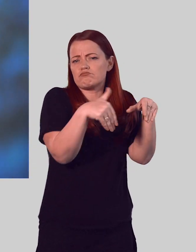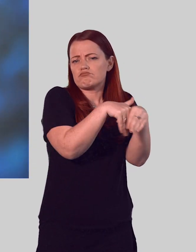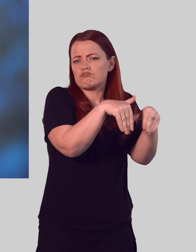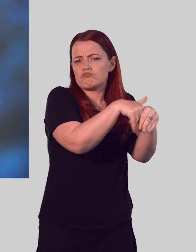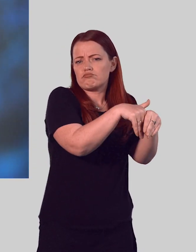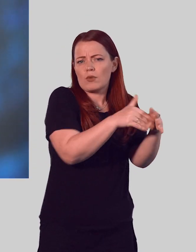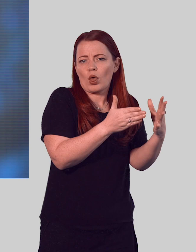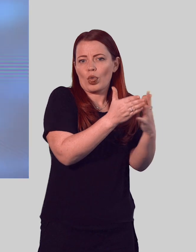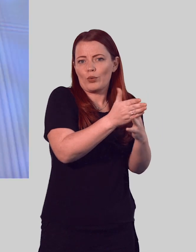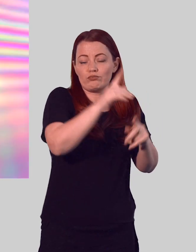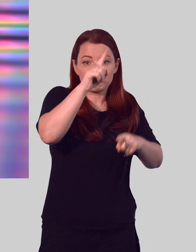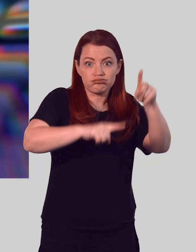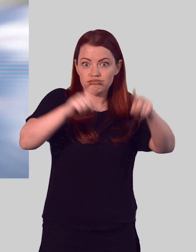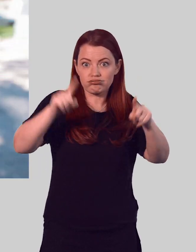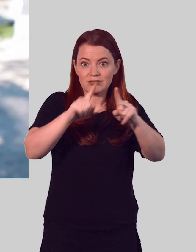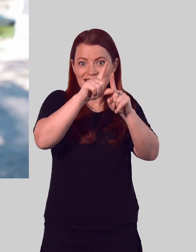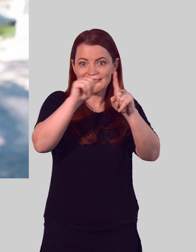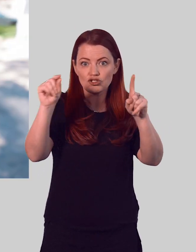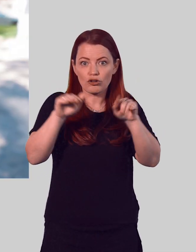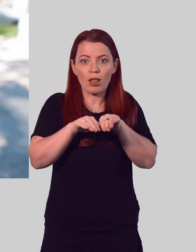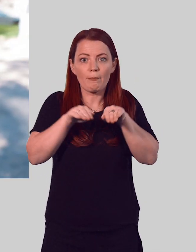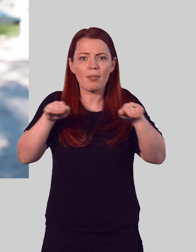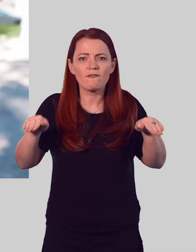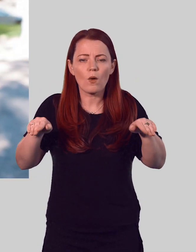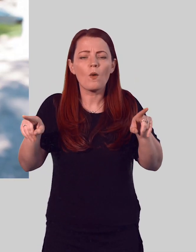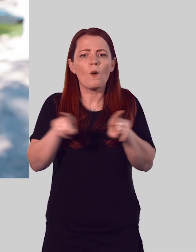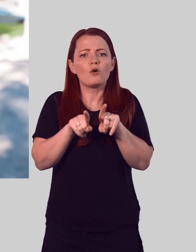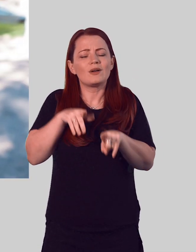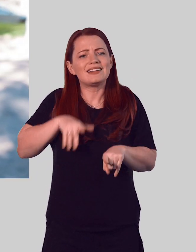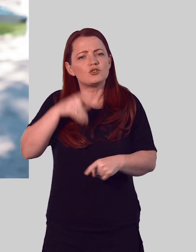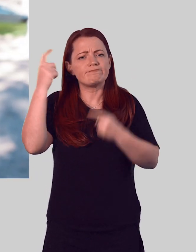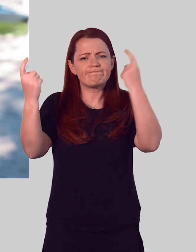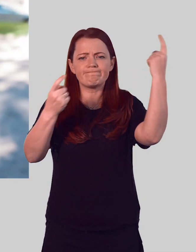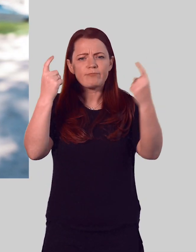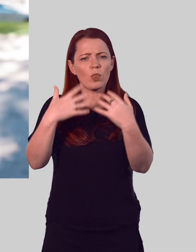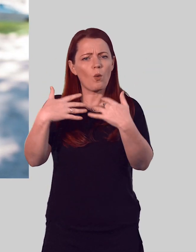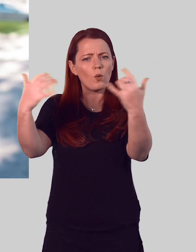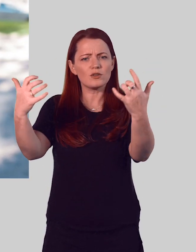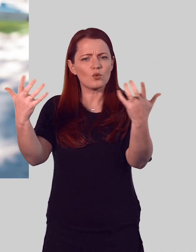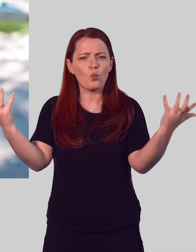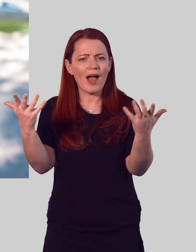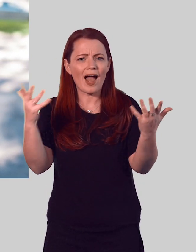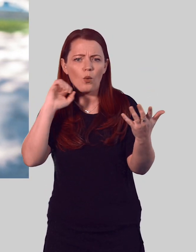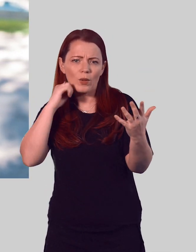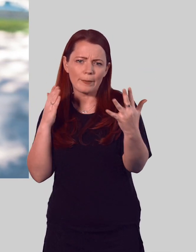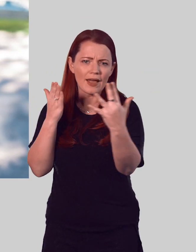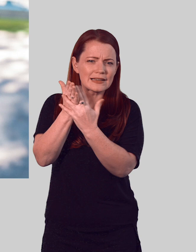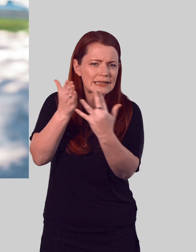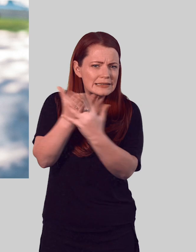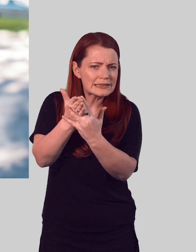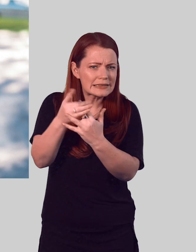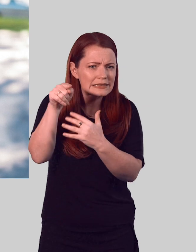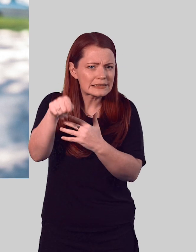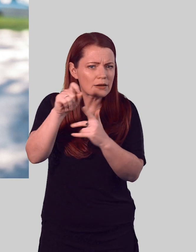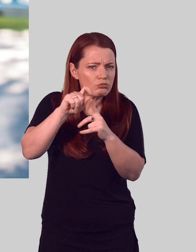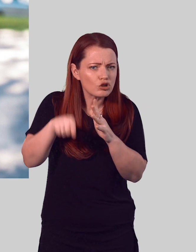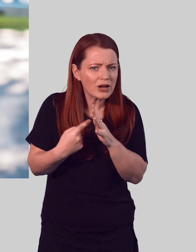digital platforms you need to consider where the audience would be accessing the piece and with what devices.